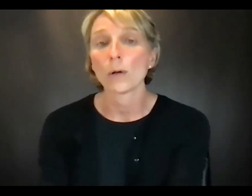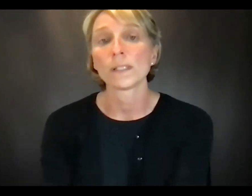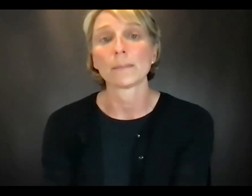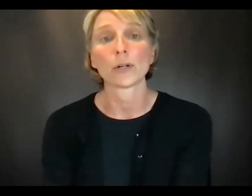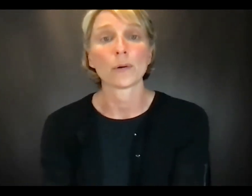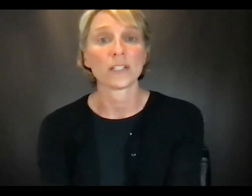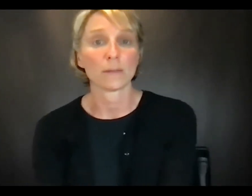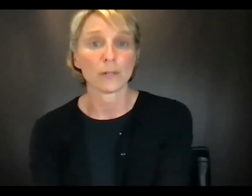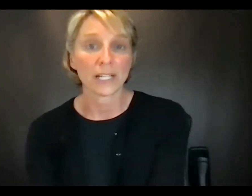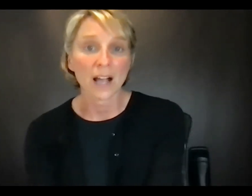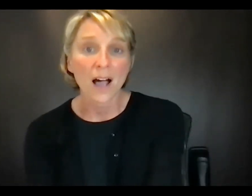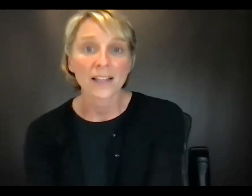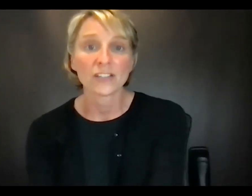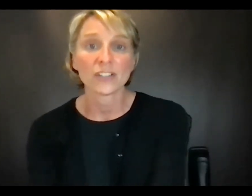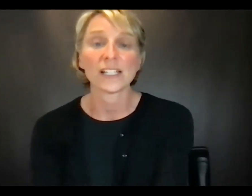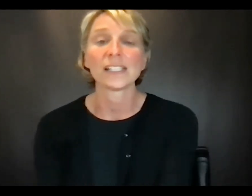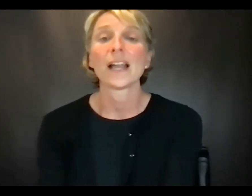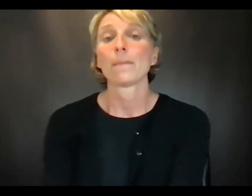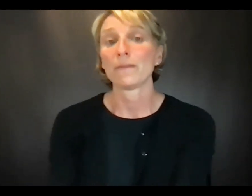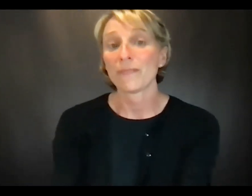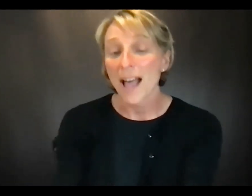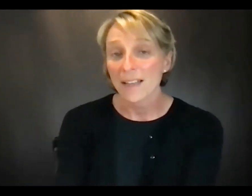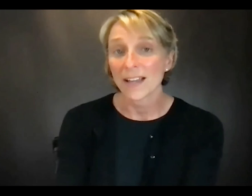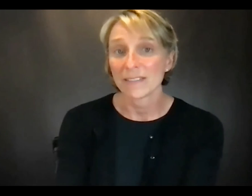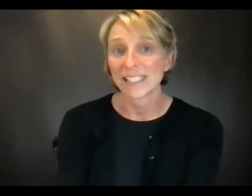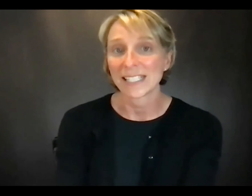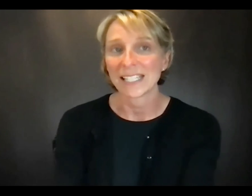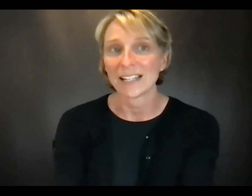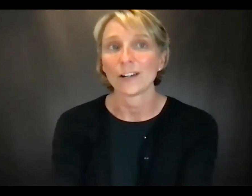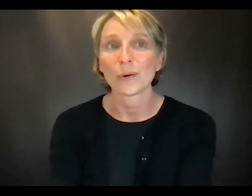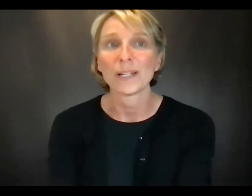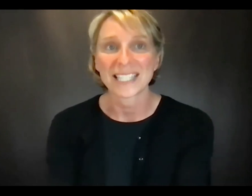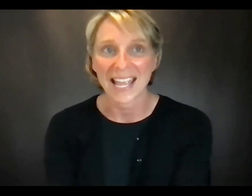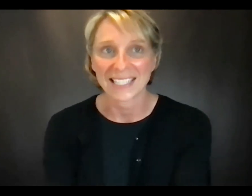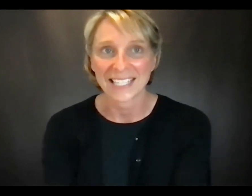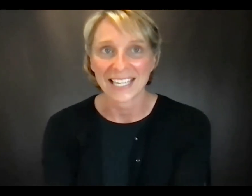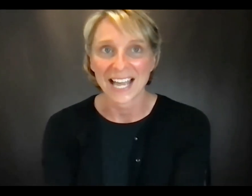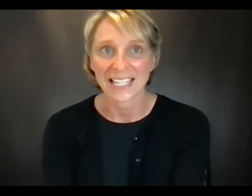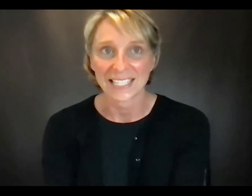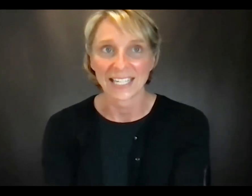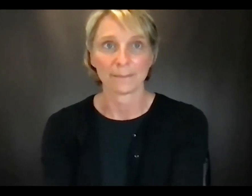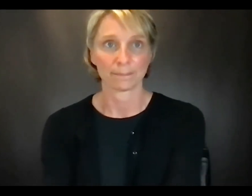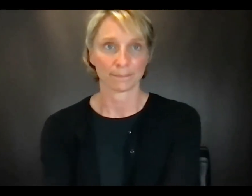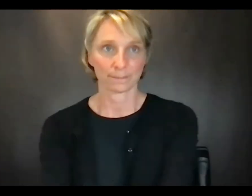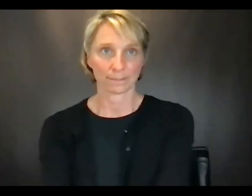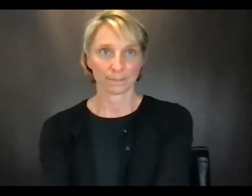some are going to community colleges, but five out of the 16 are going to NTID.